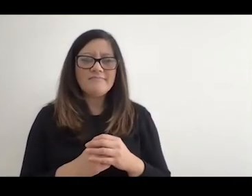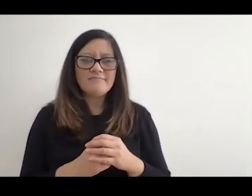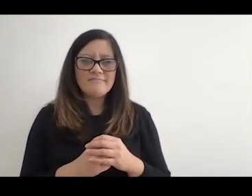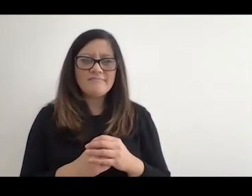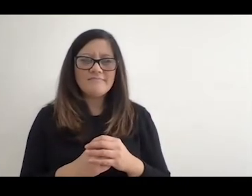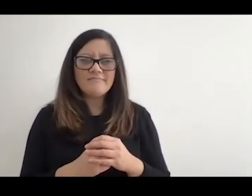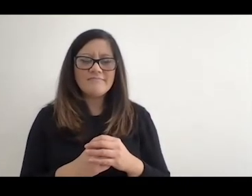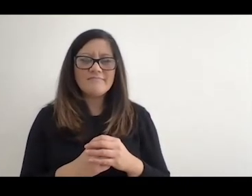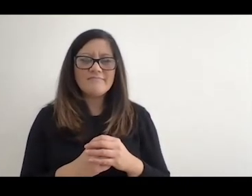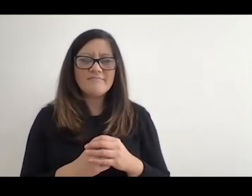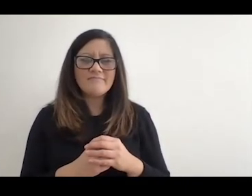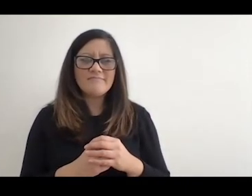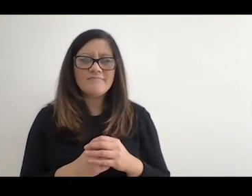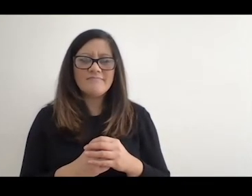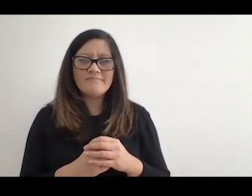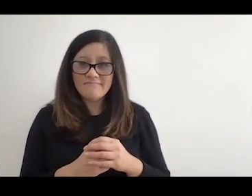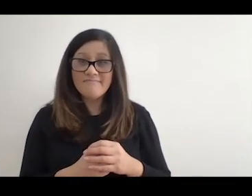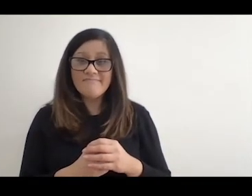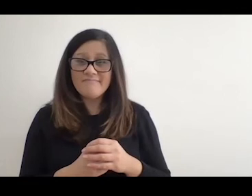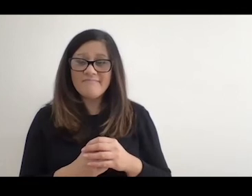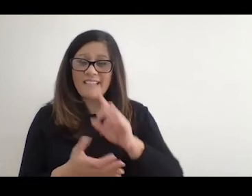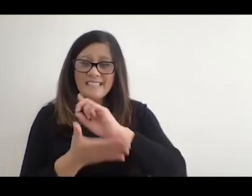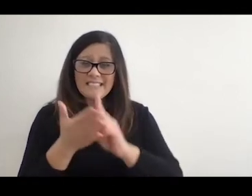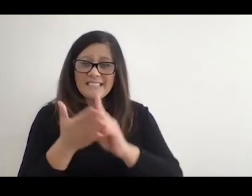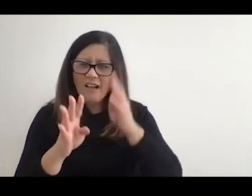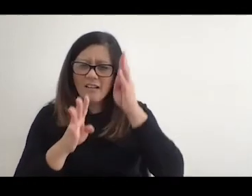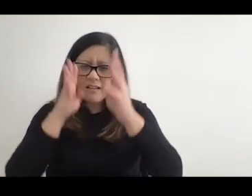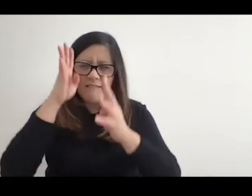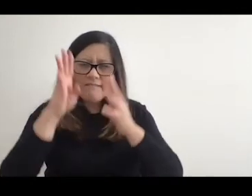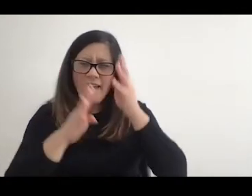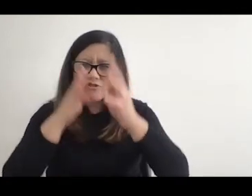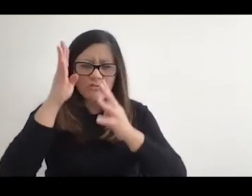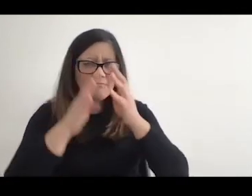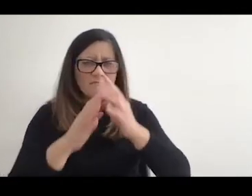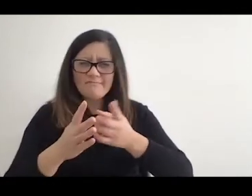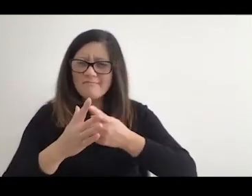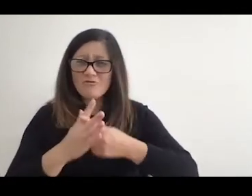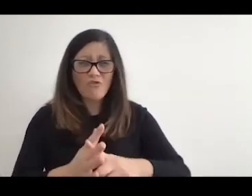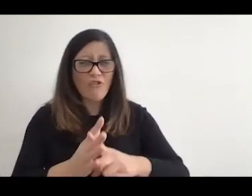innovation has been happening.